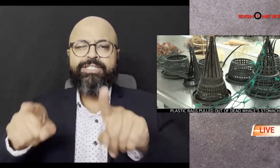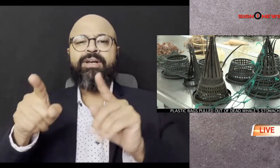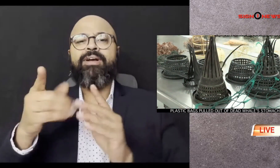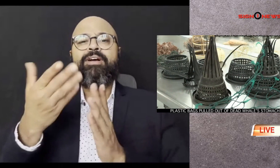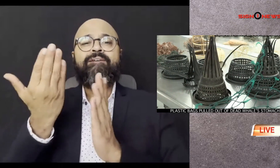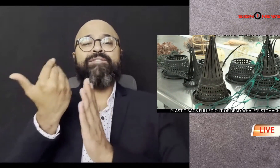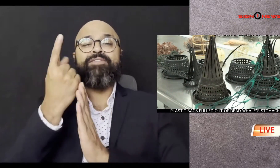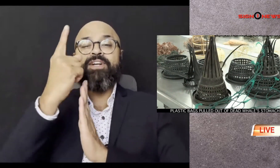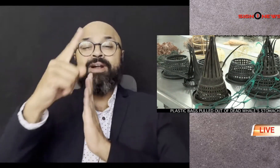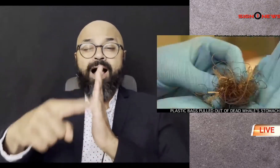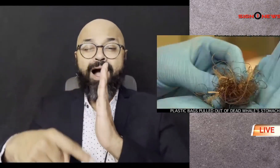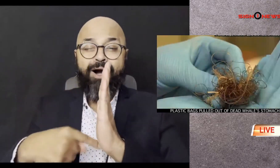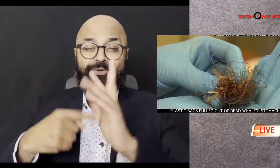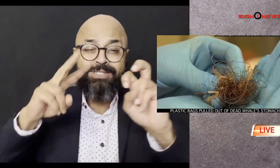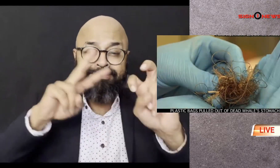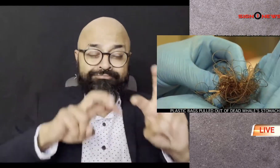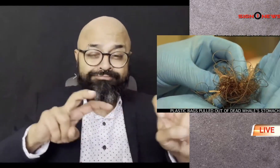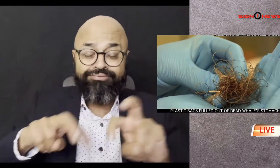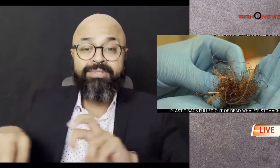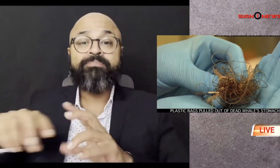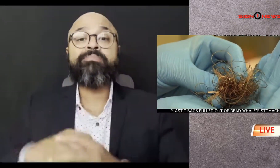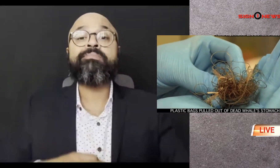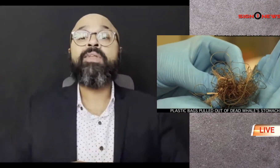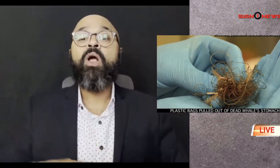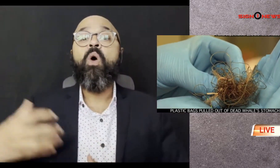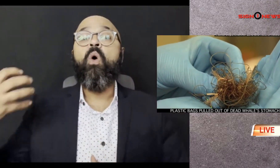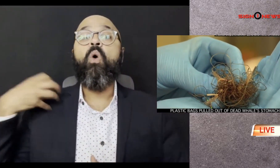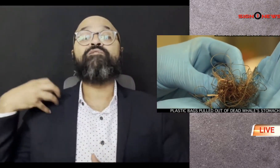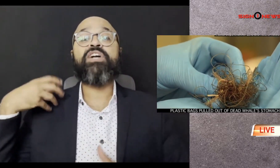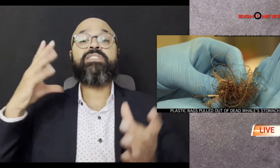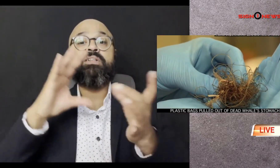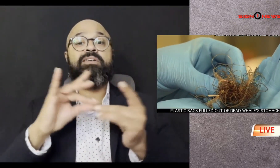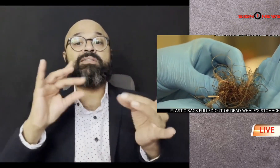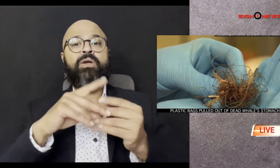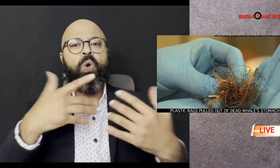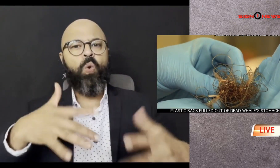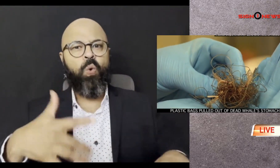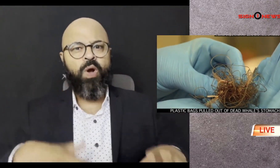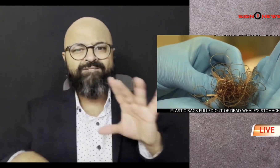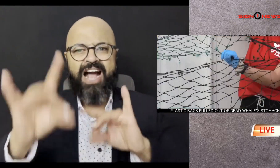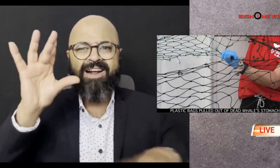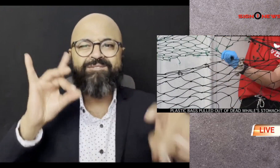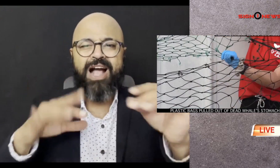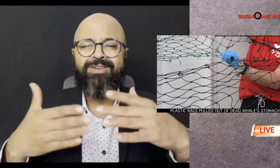During the 15-hour probe officials say they found. at least